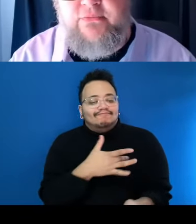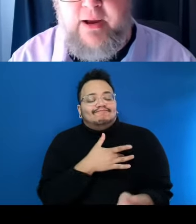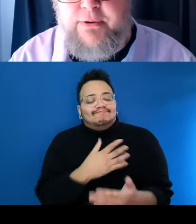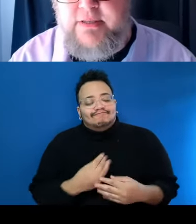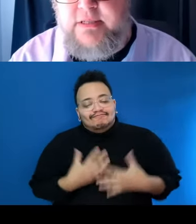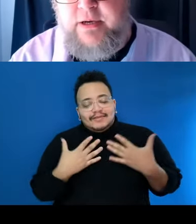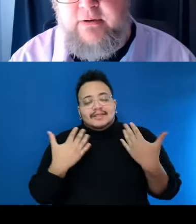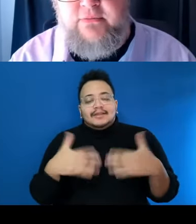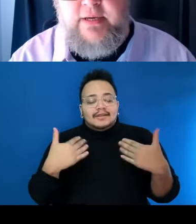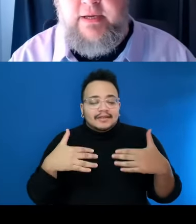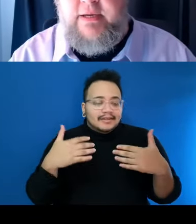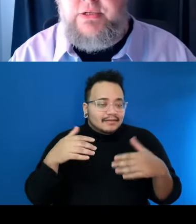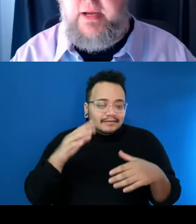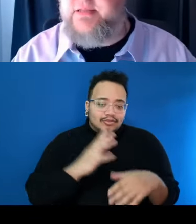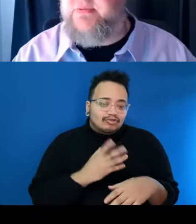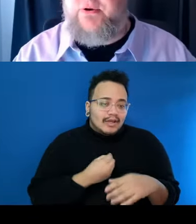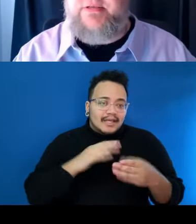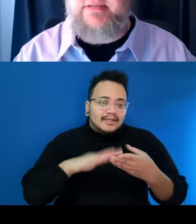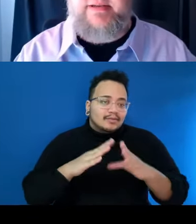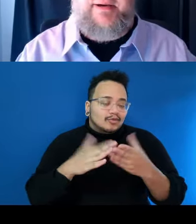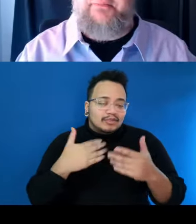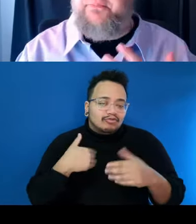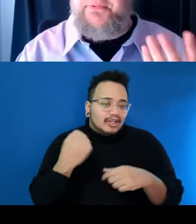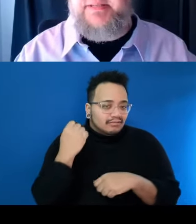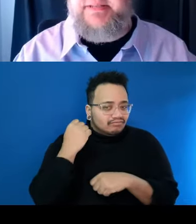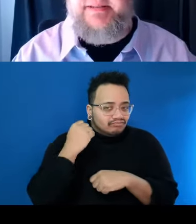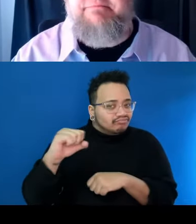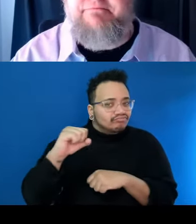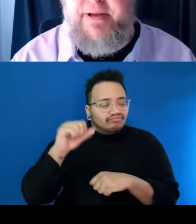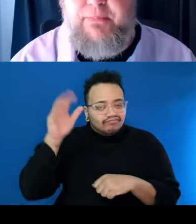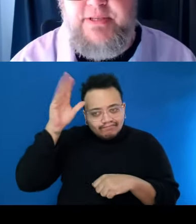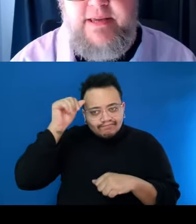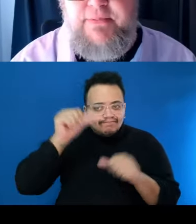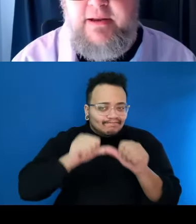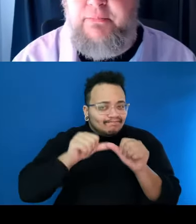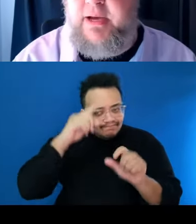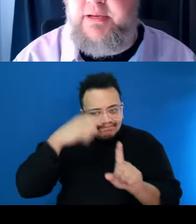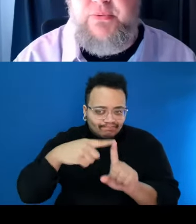and the vibrance of trans folks, just to help us keep that in mind